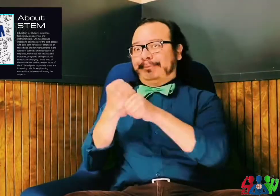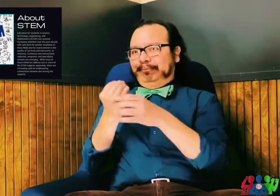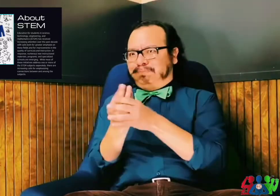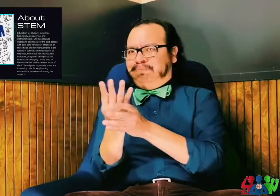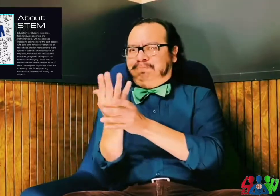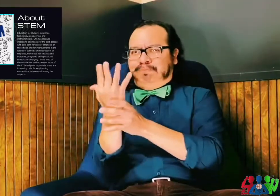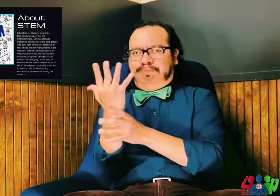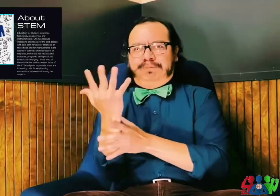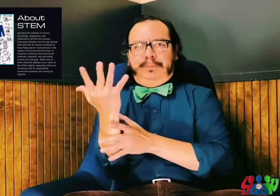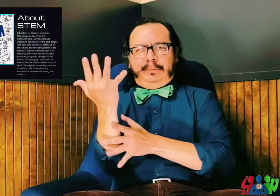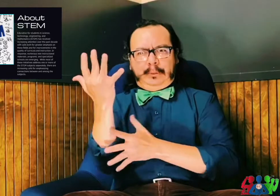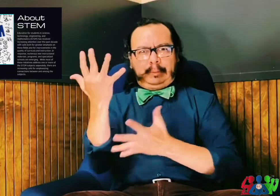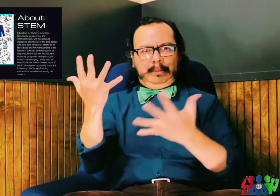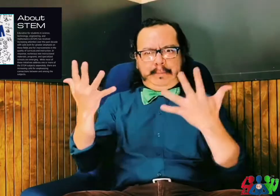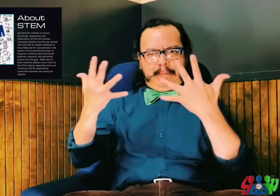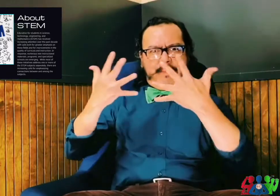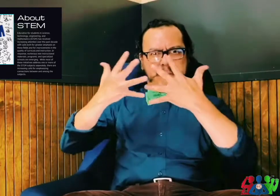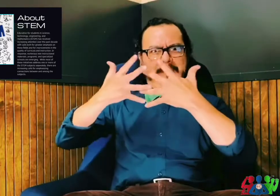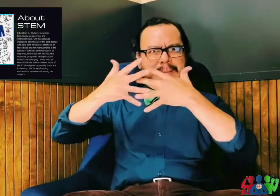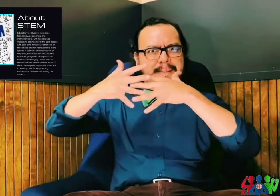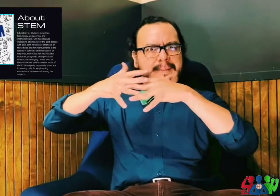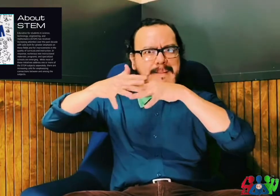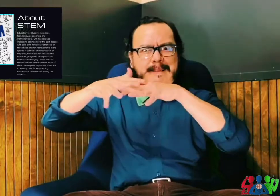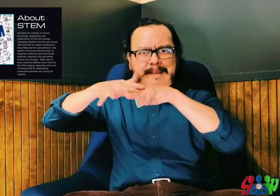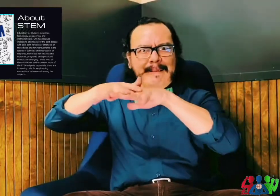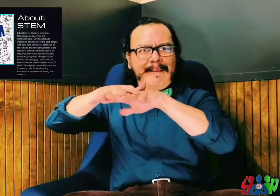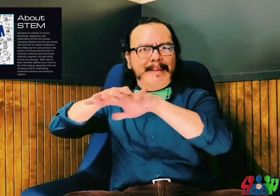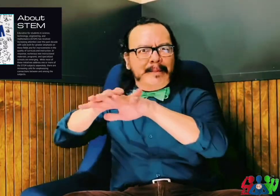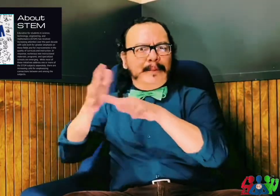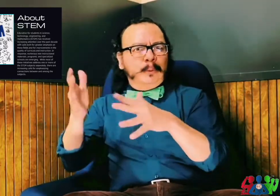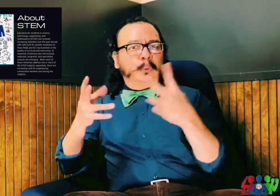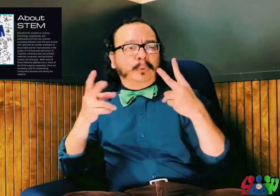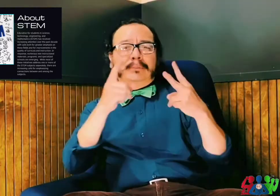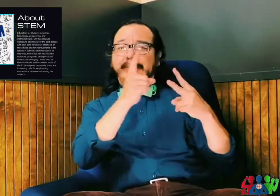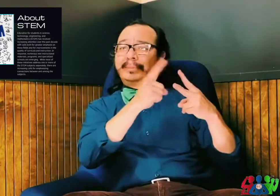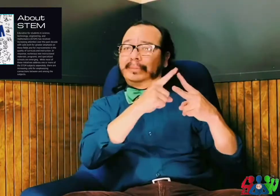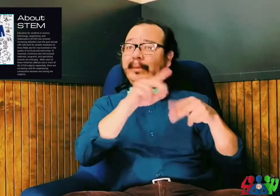In past ten years, STEM has grown and these subjects have begun to be more interconnected.